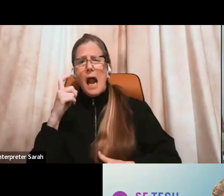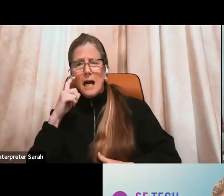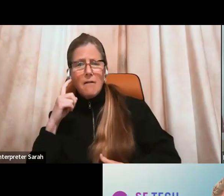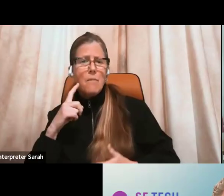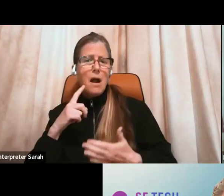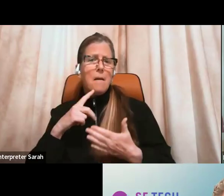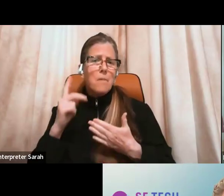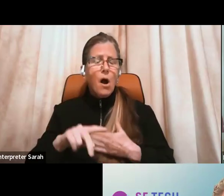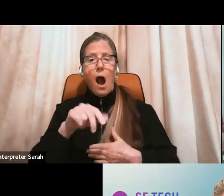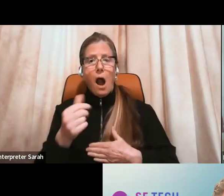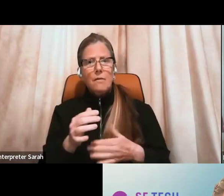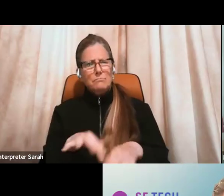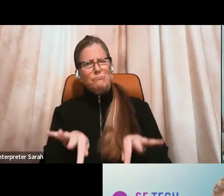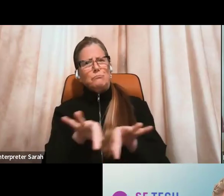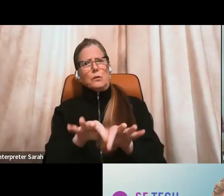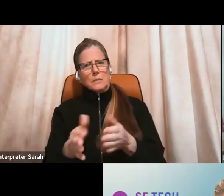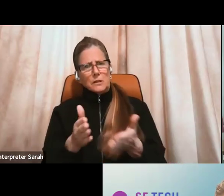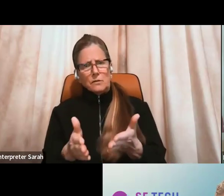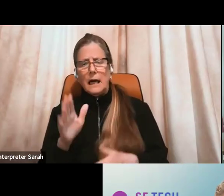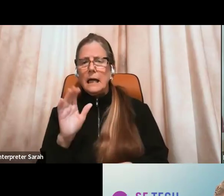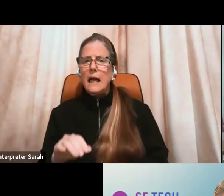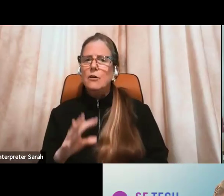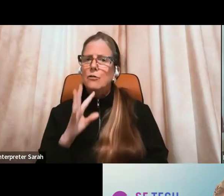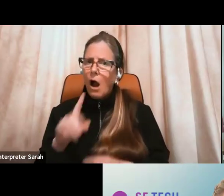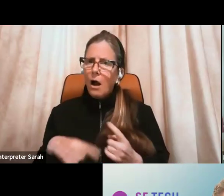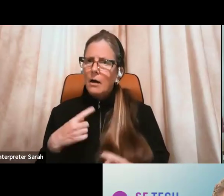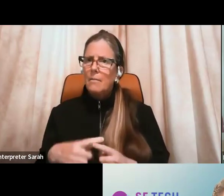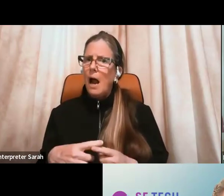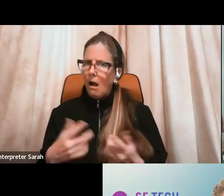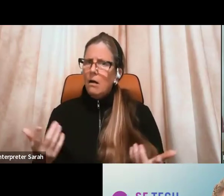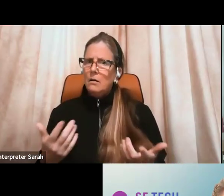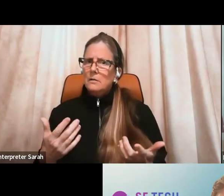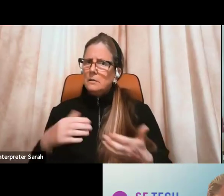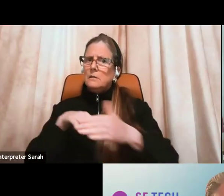speak to the importance of accessible technology to enable individuals to be able to do that? And